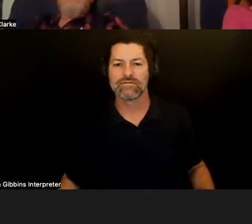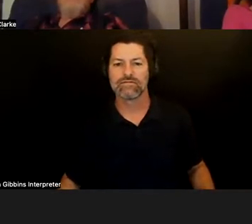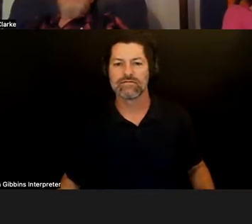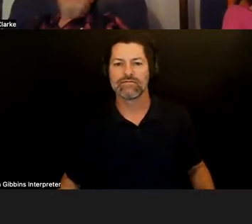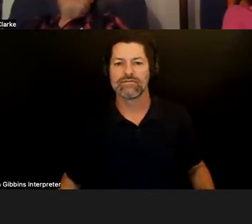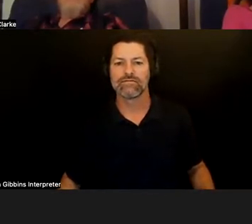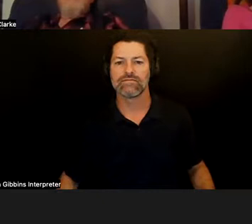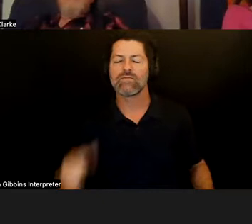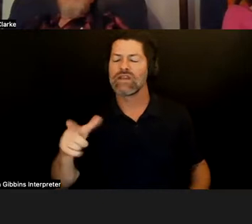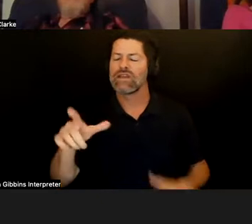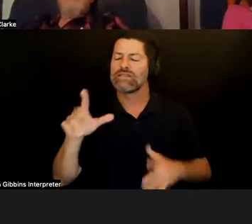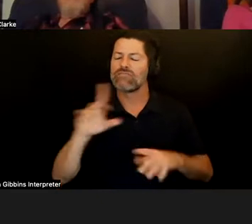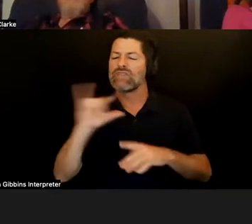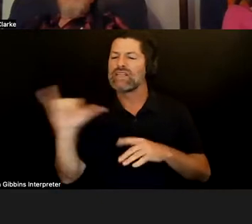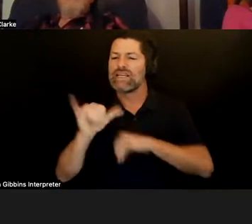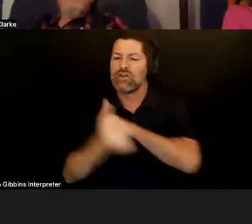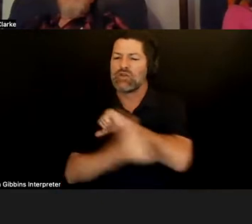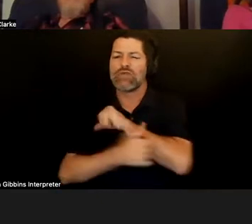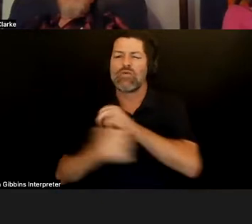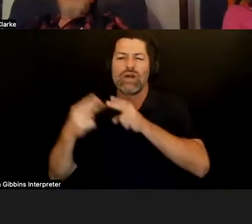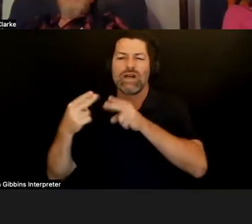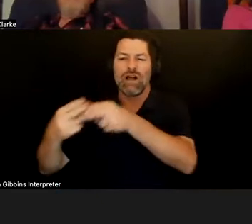cracker. 19:21:14 That's how you can imagine it it's